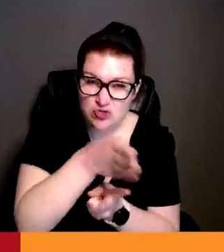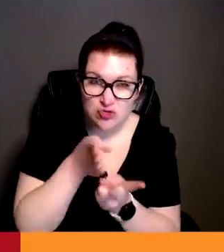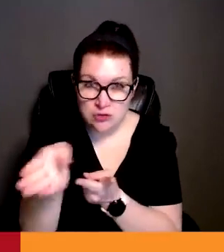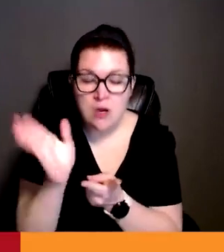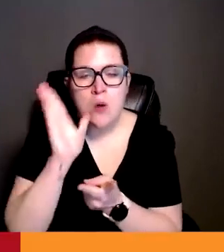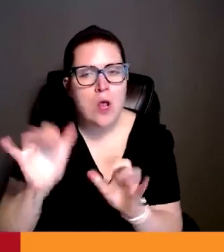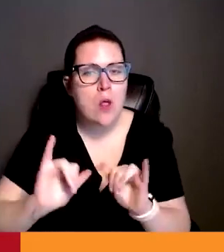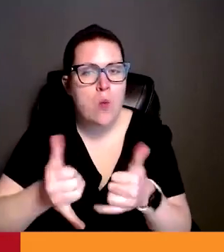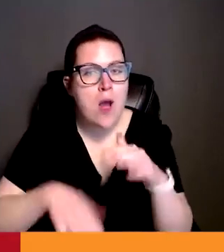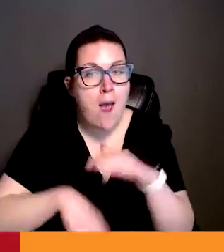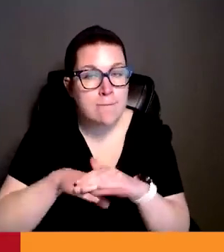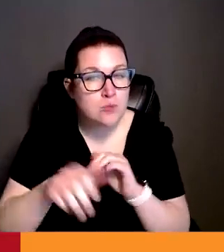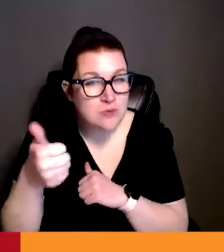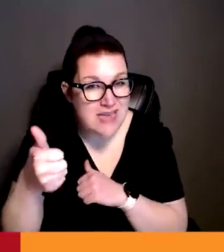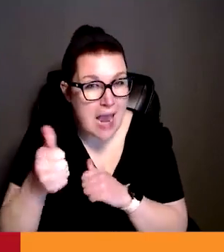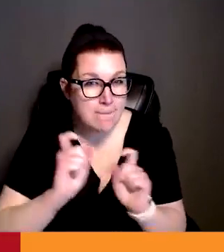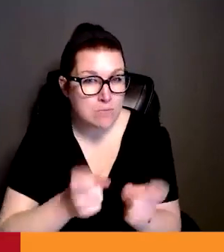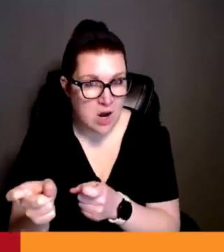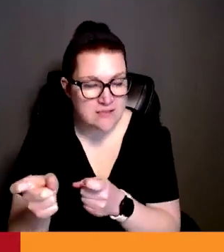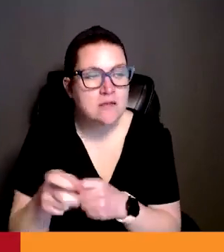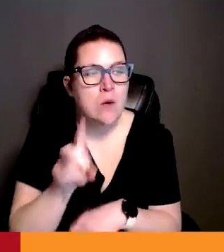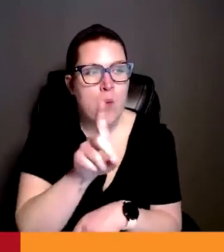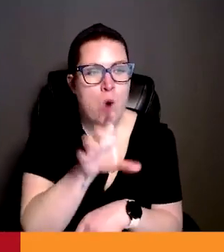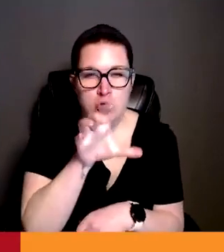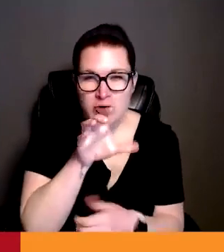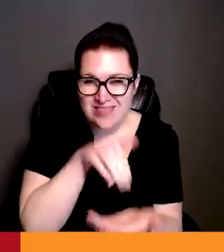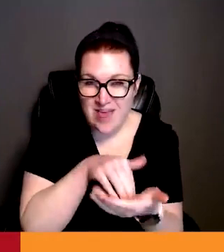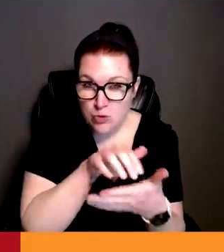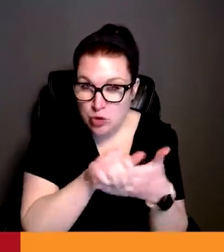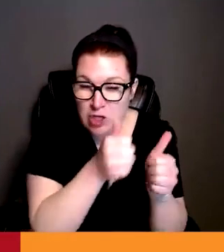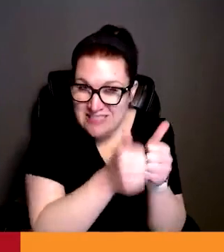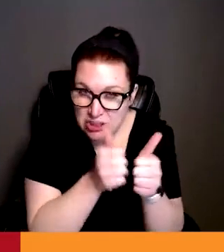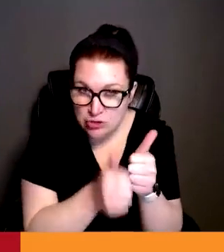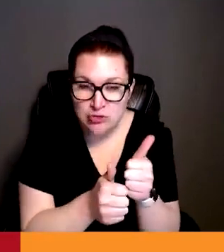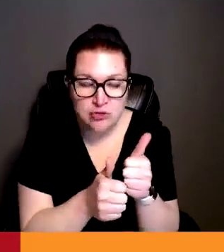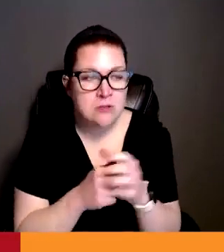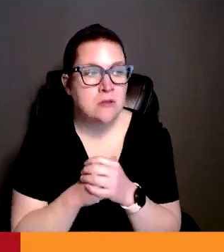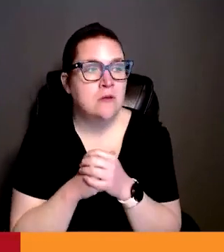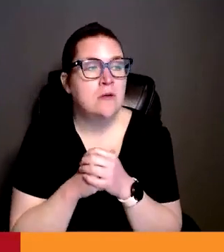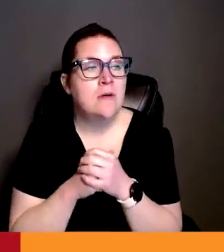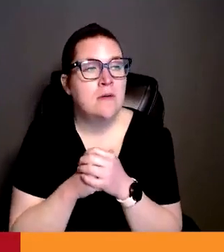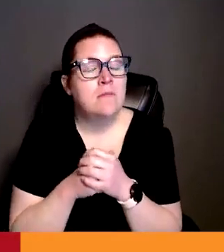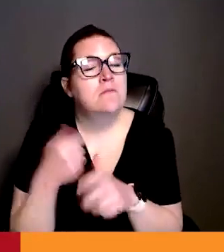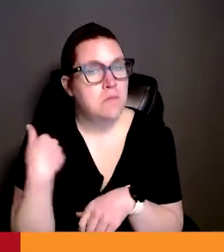to ten prizes of $100,000 each. And, we do expect to have,